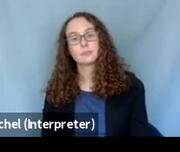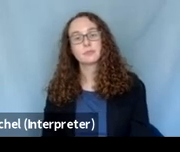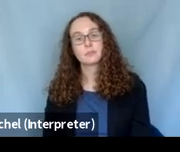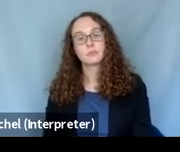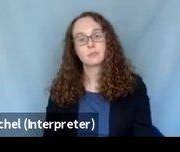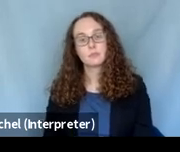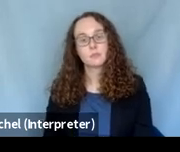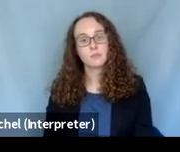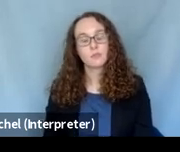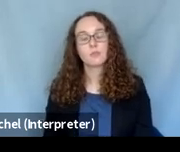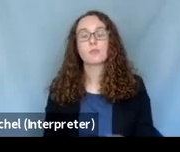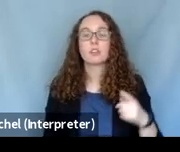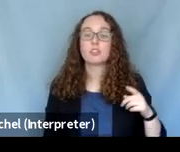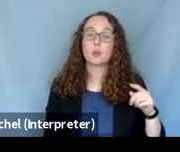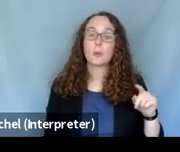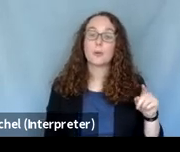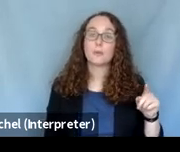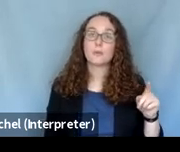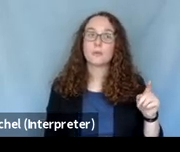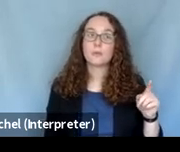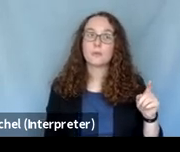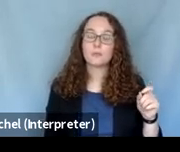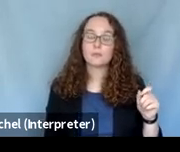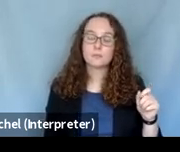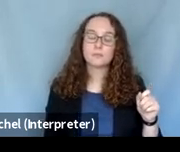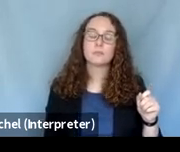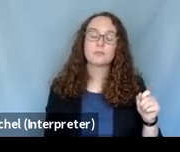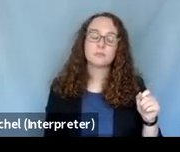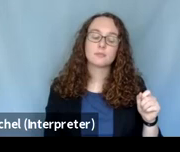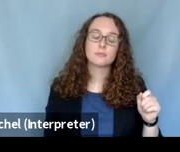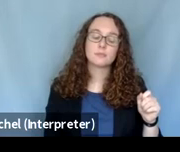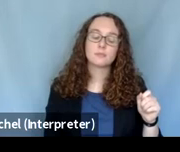sources and adds to the list of available